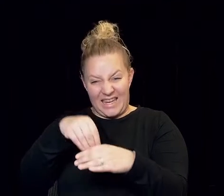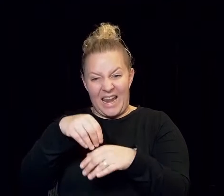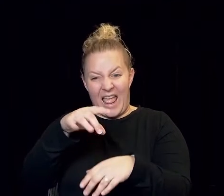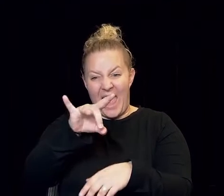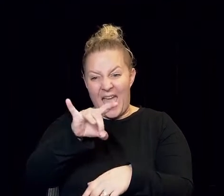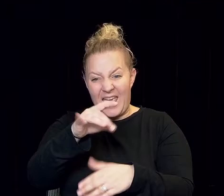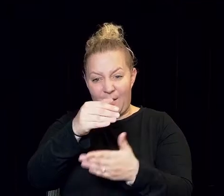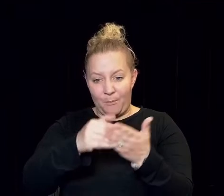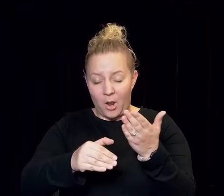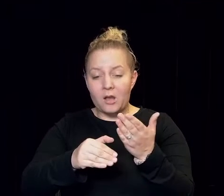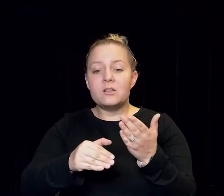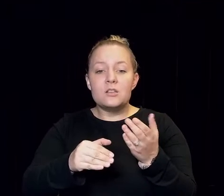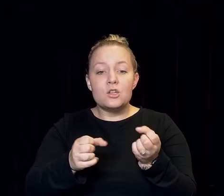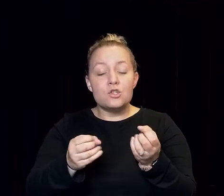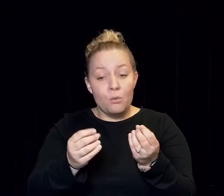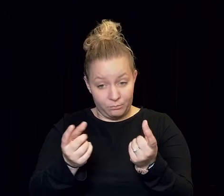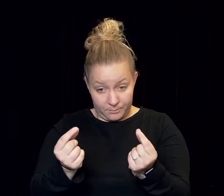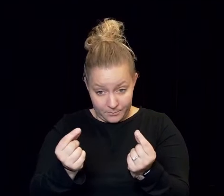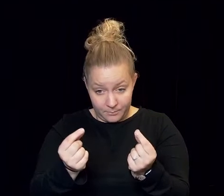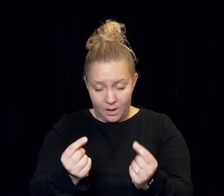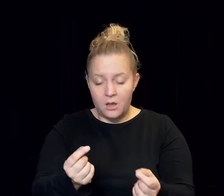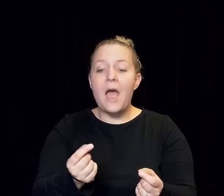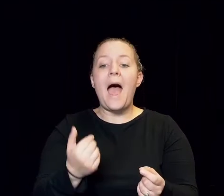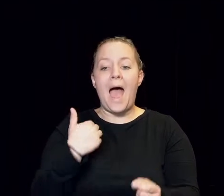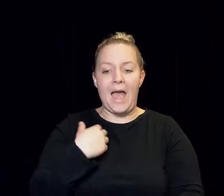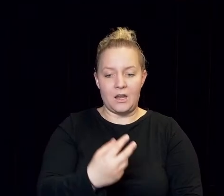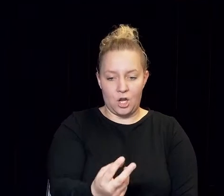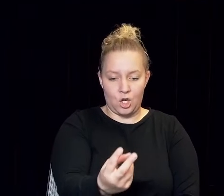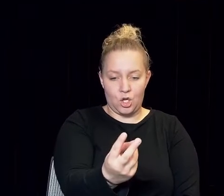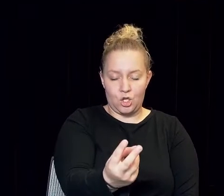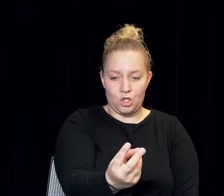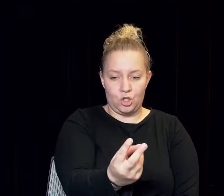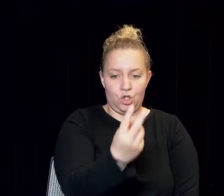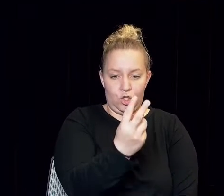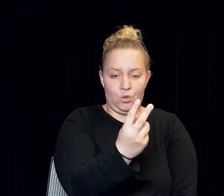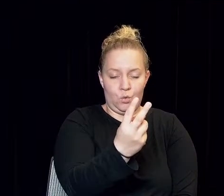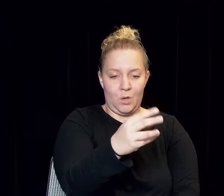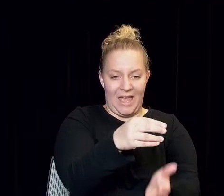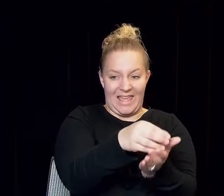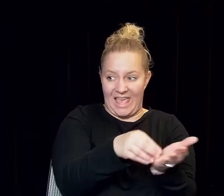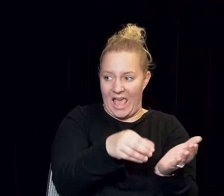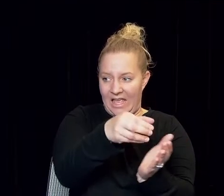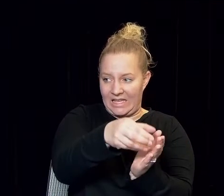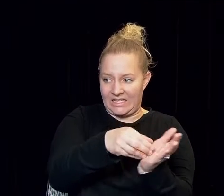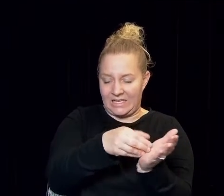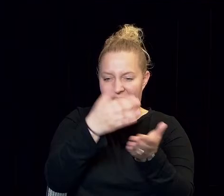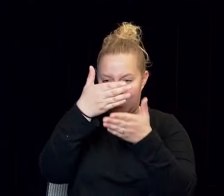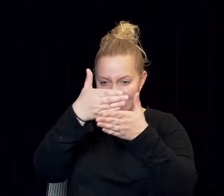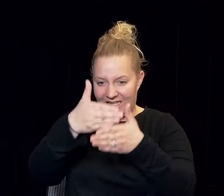and we divided it into 8 pieces and our final answer here ended up being